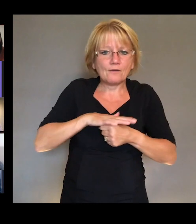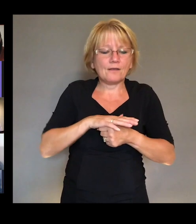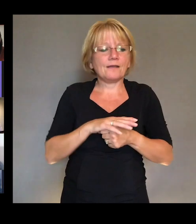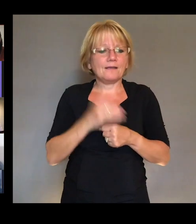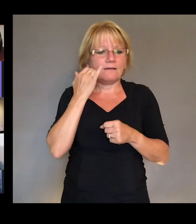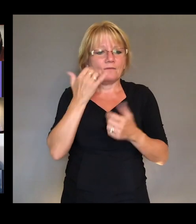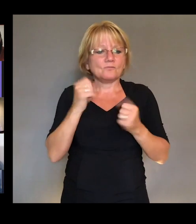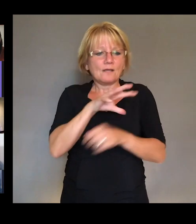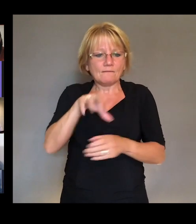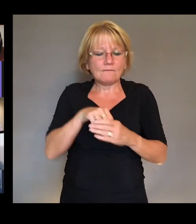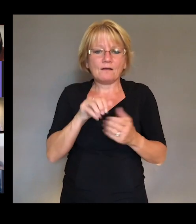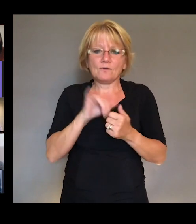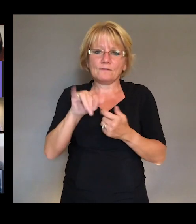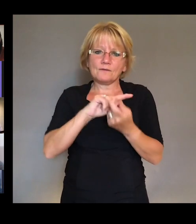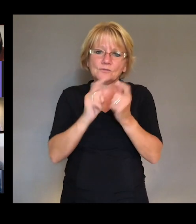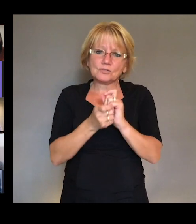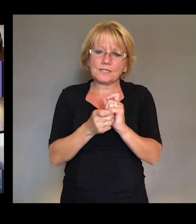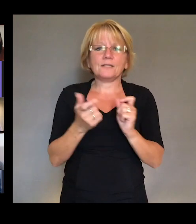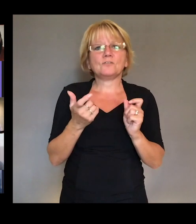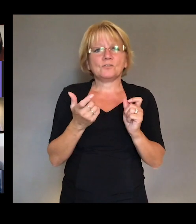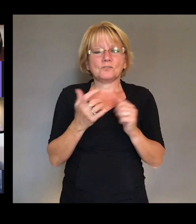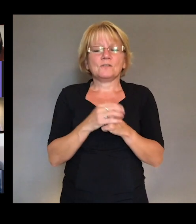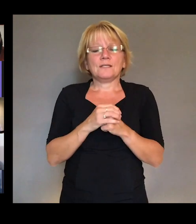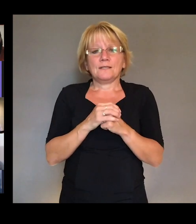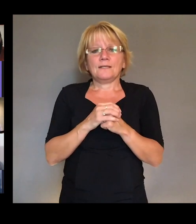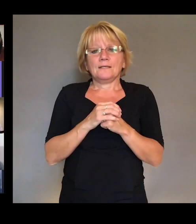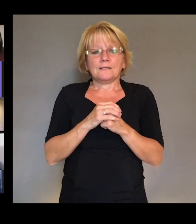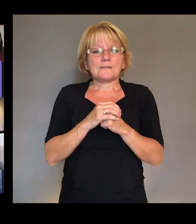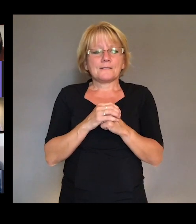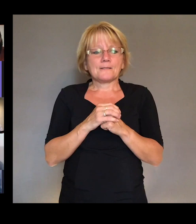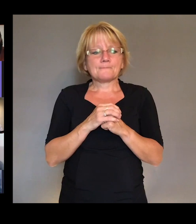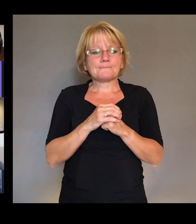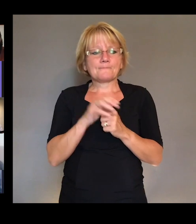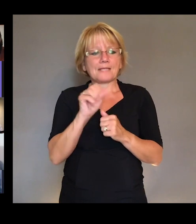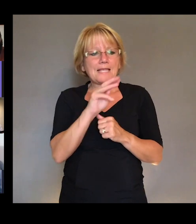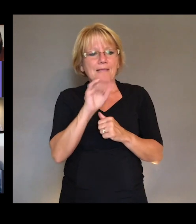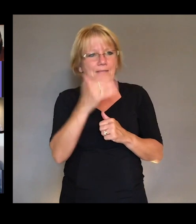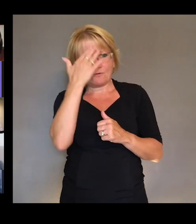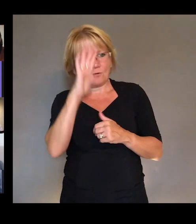or they are part of that circle of change, or maybe their role is everyone's looking at, you know, Amy, I'm not sure if your school,